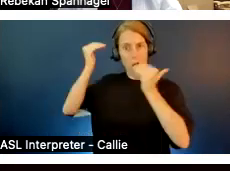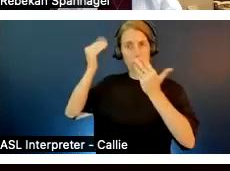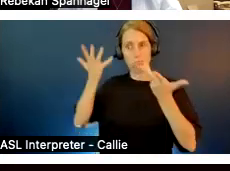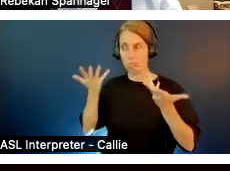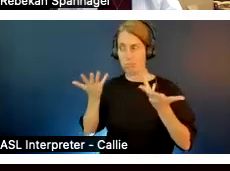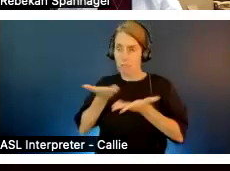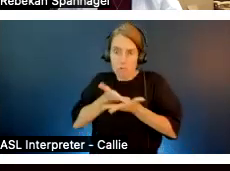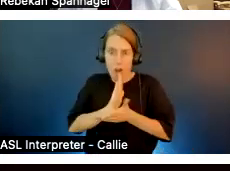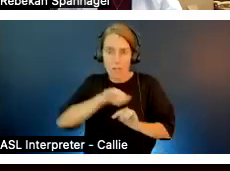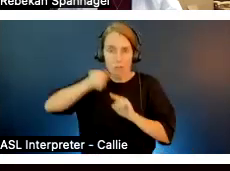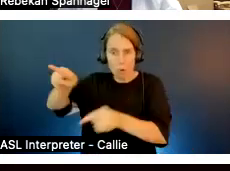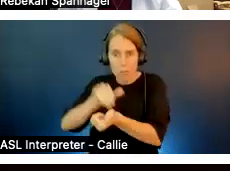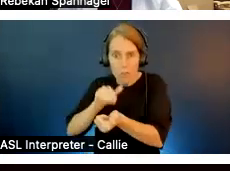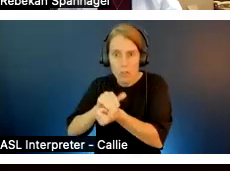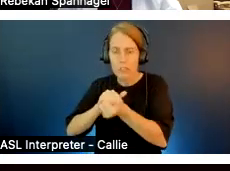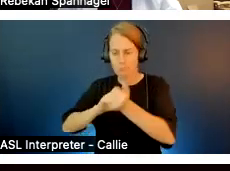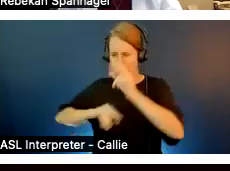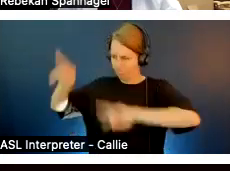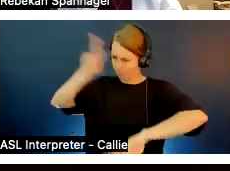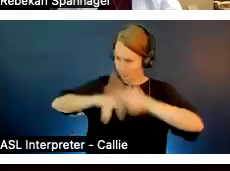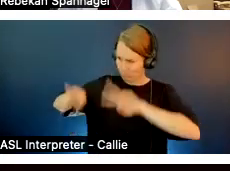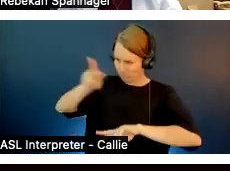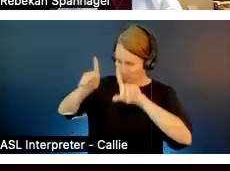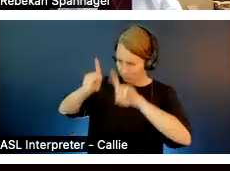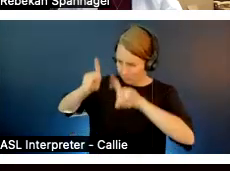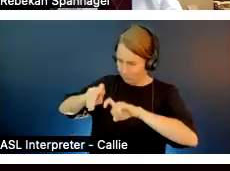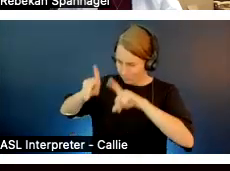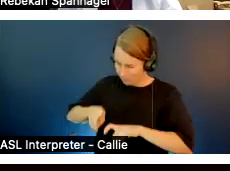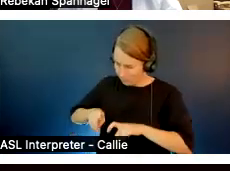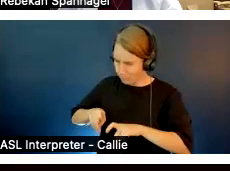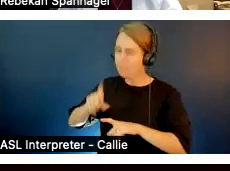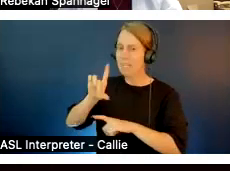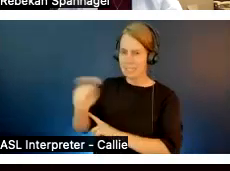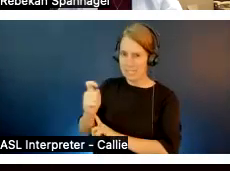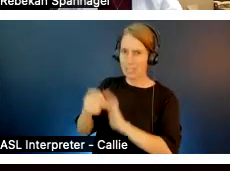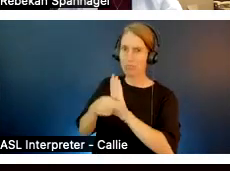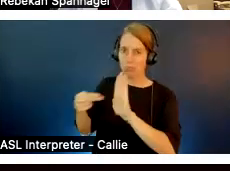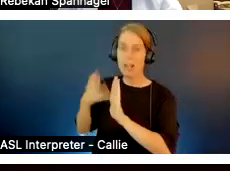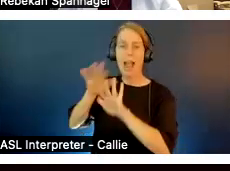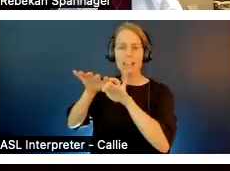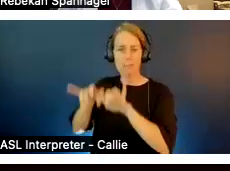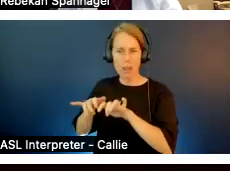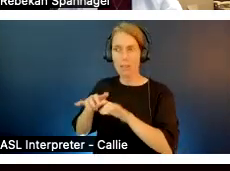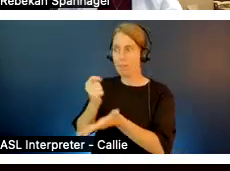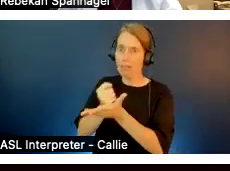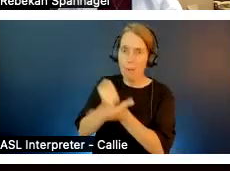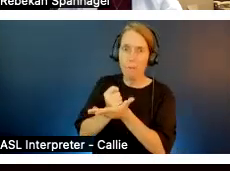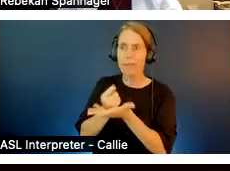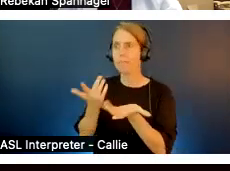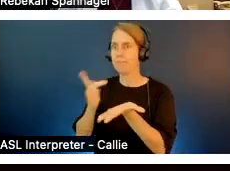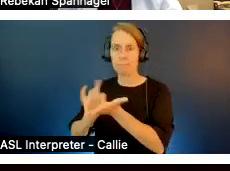write up what therapies drugs or other courses of treatment you need based upon your individual